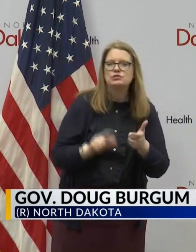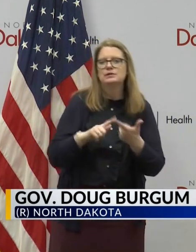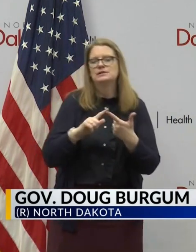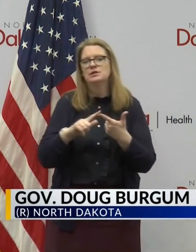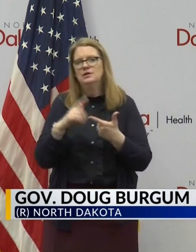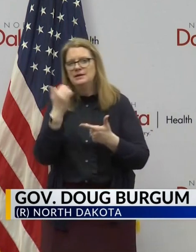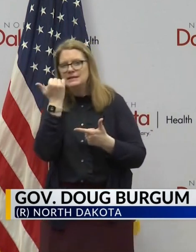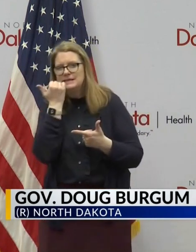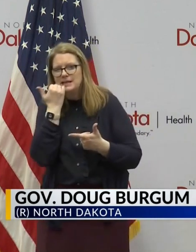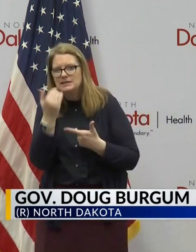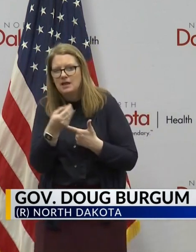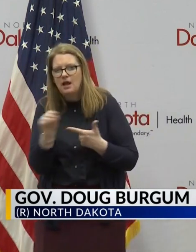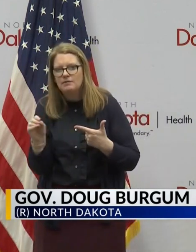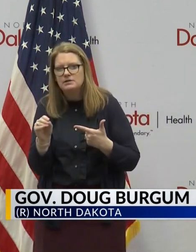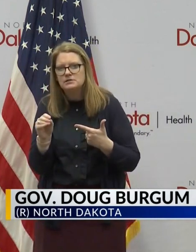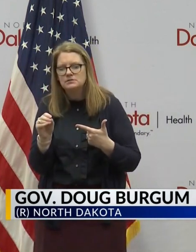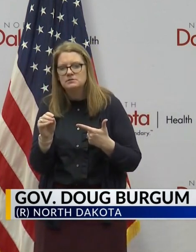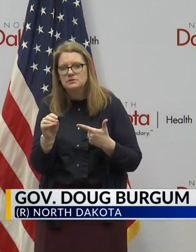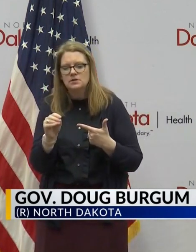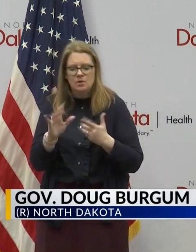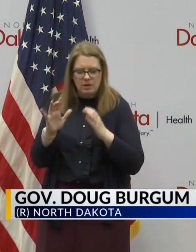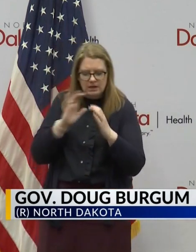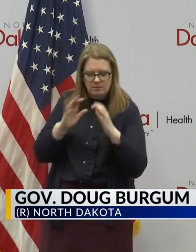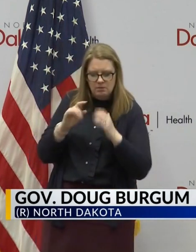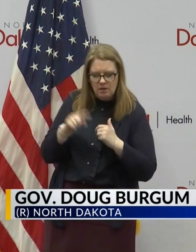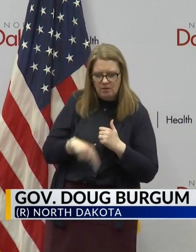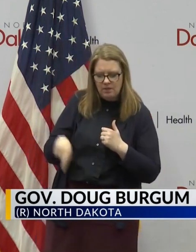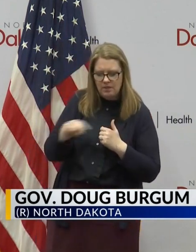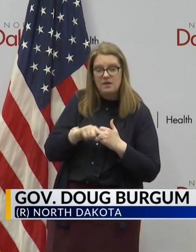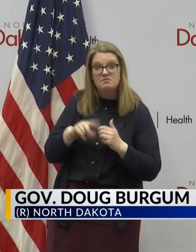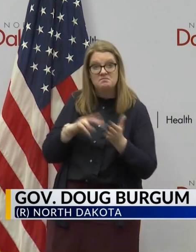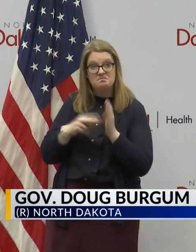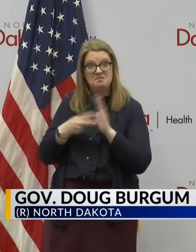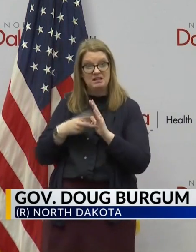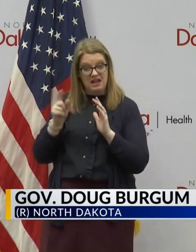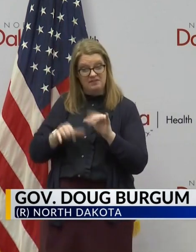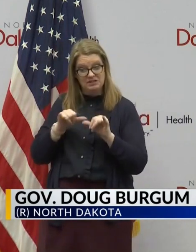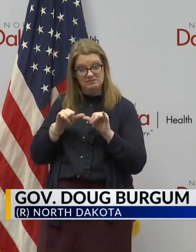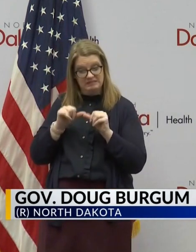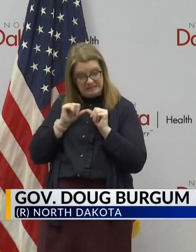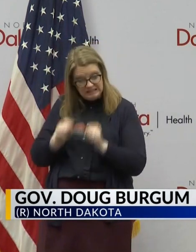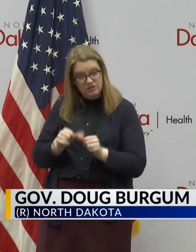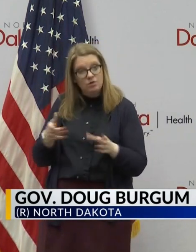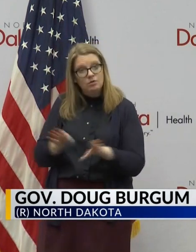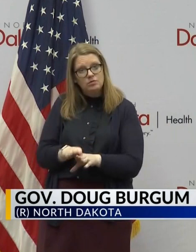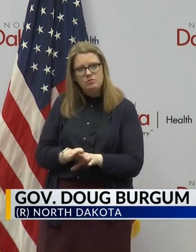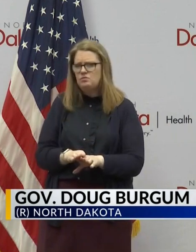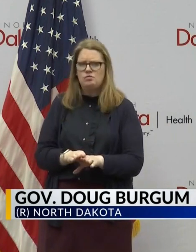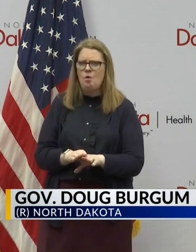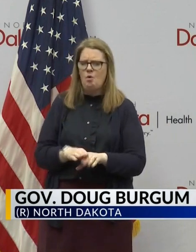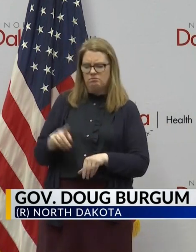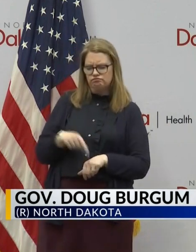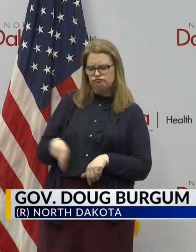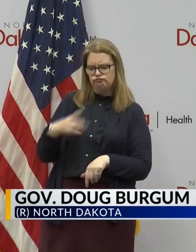THEIR OWN REOPENING PATH AND, AGAIN, WHETHER THAT'S HOSPITALS DOING ELECTIVE SURGERY OR